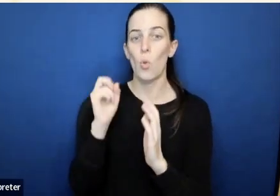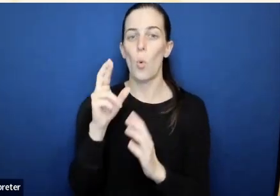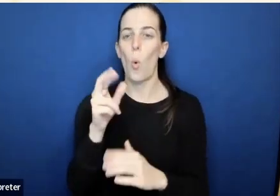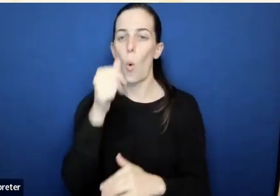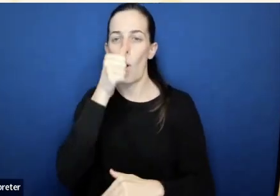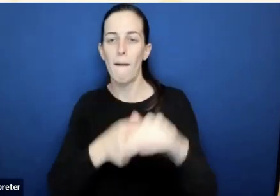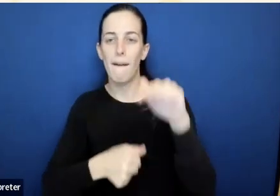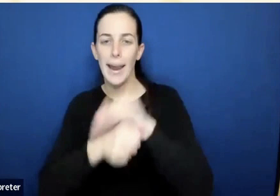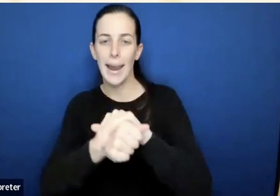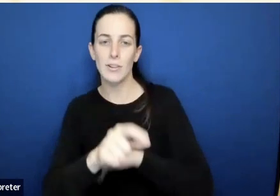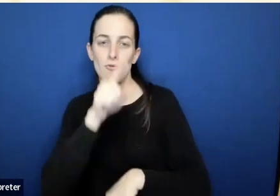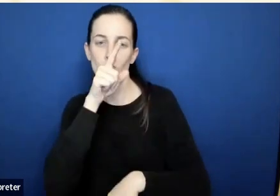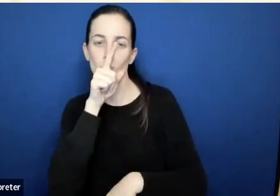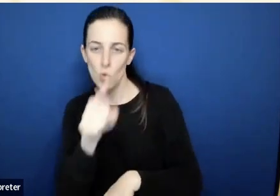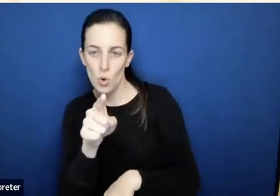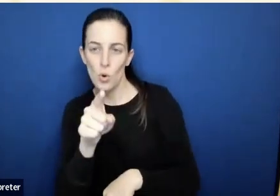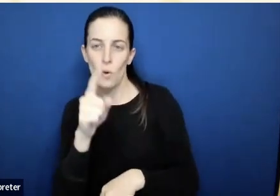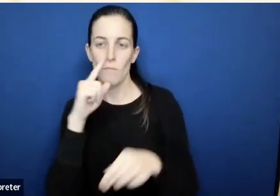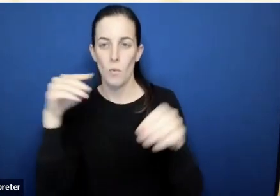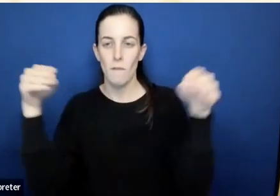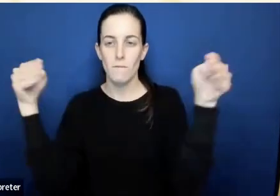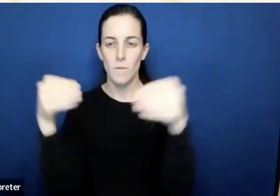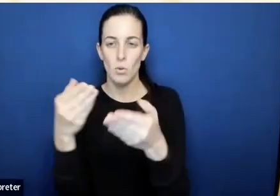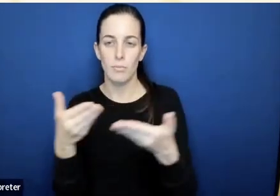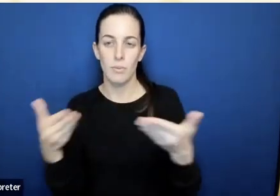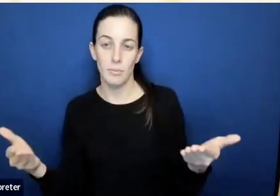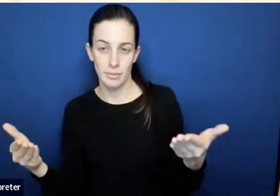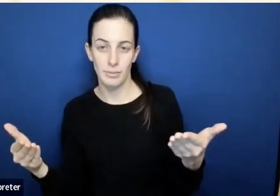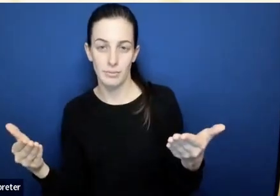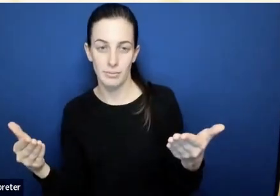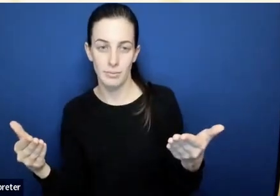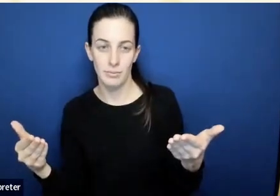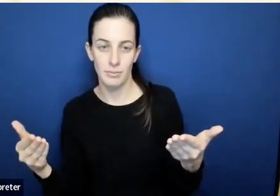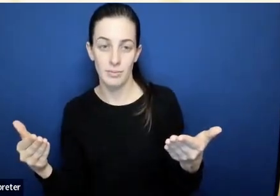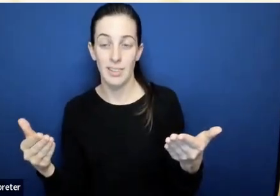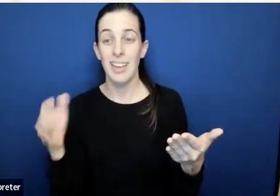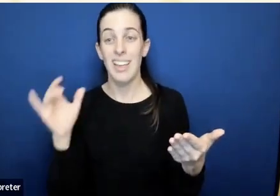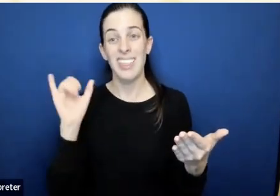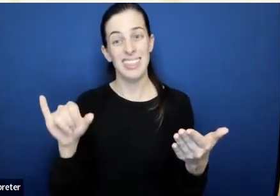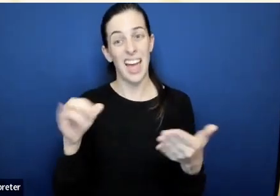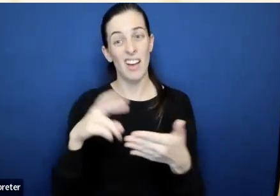Because using either of these will result in the user focusing on nothing.